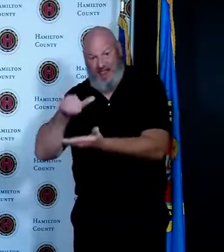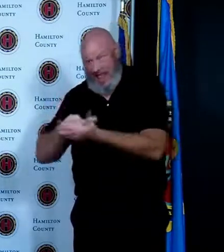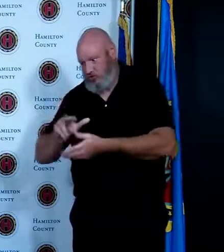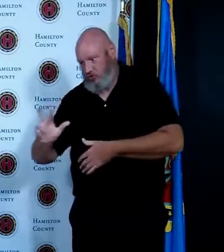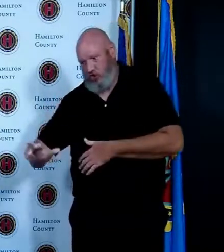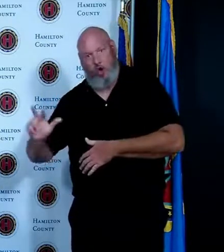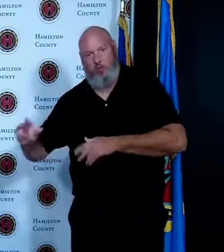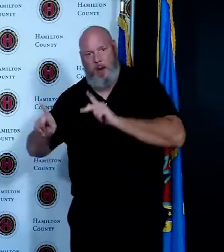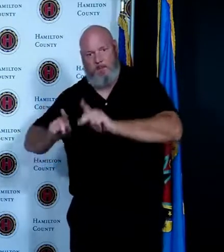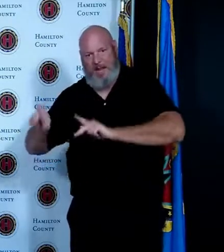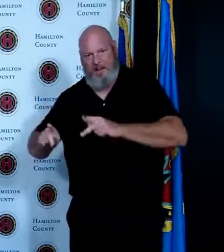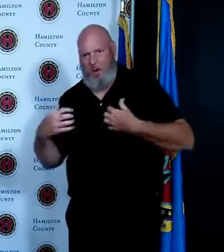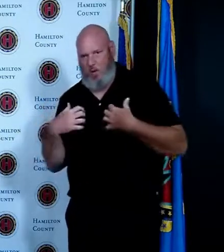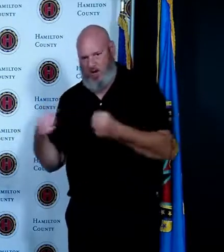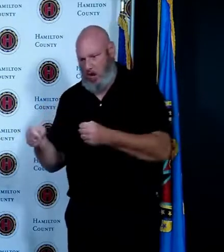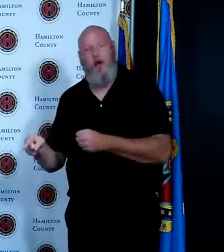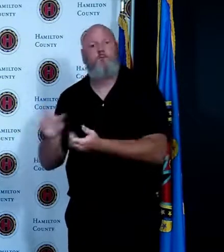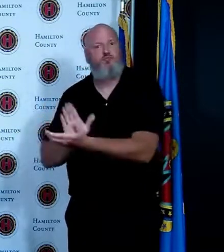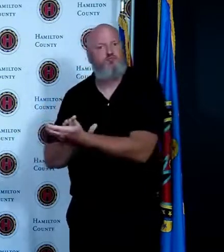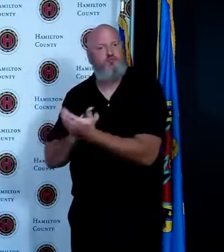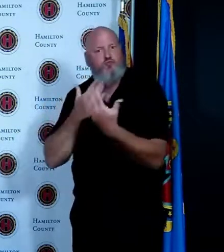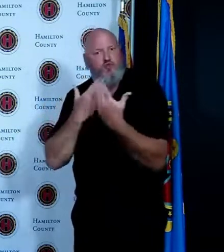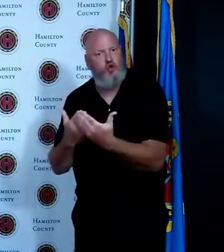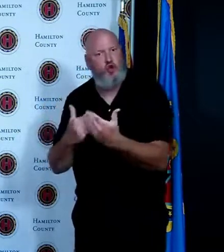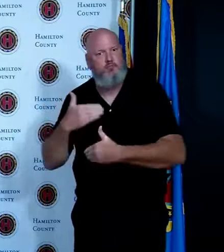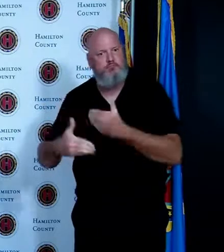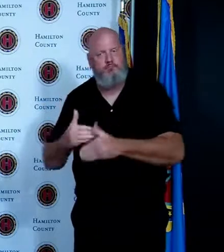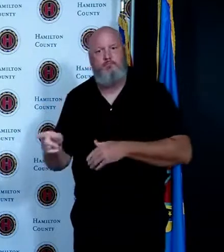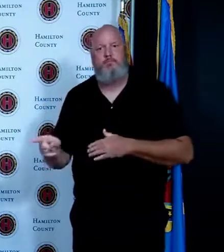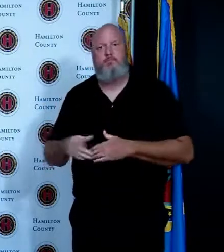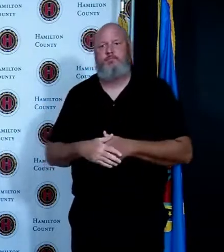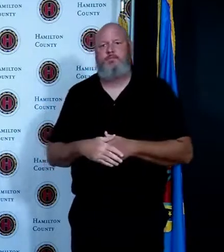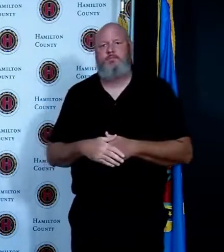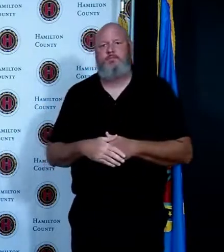southwest Ohio as well as Hamilton County it's not surprising that we're